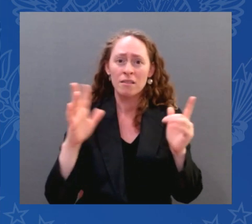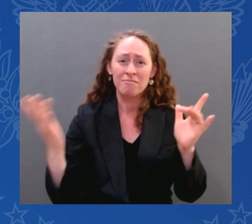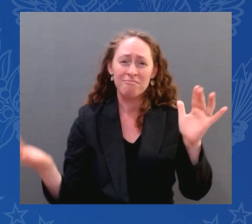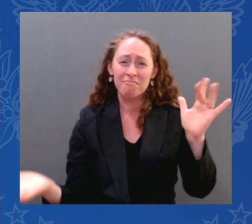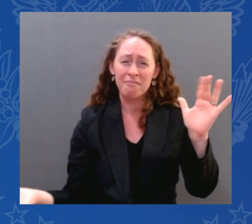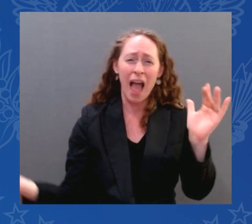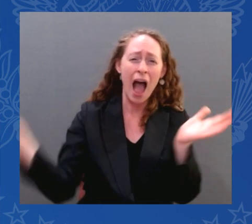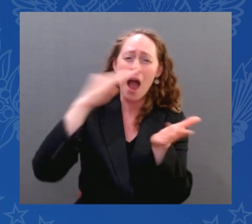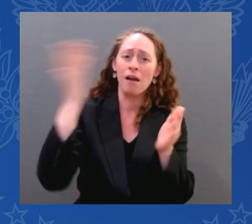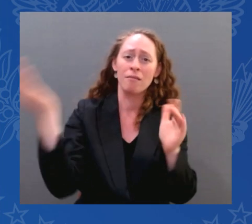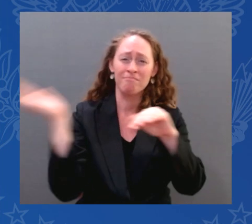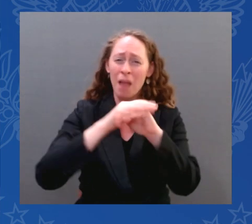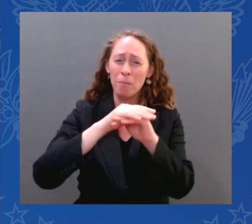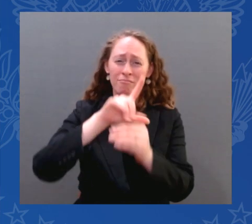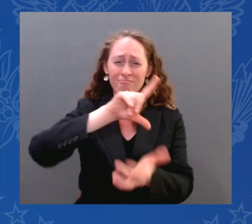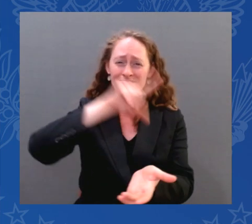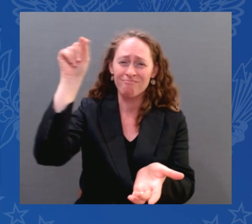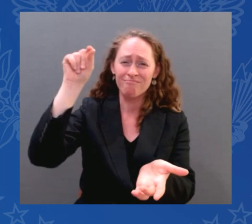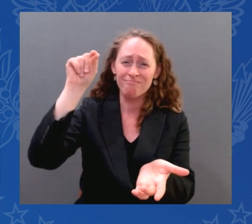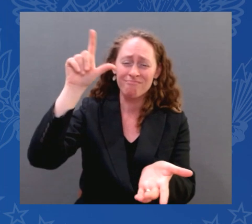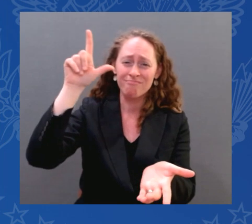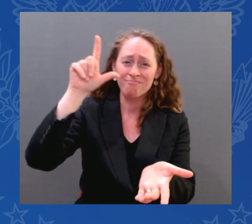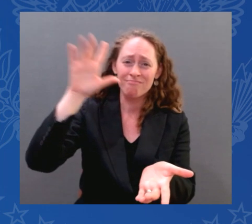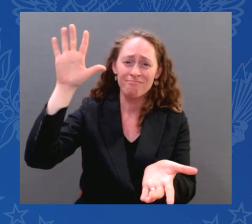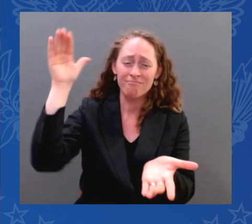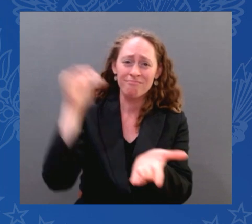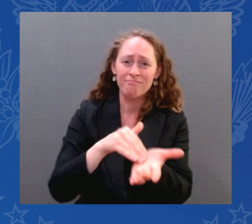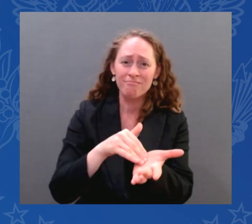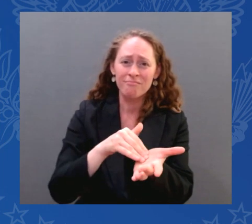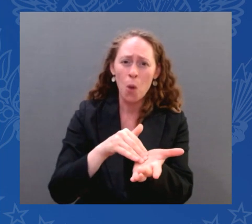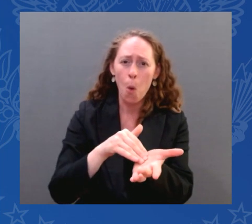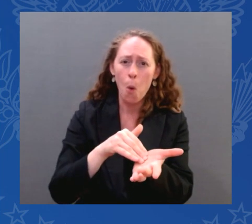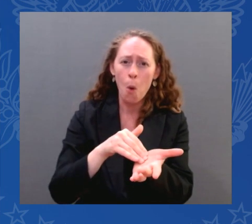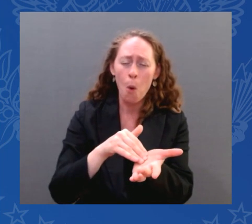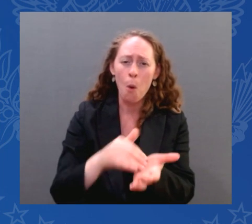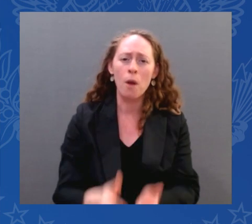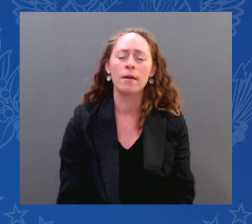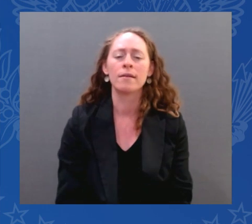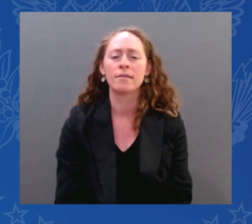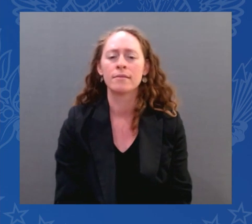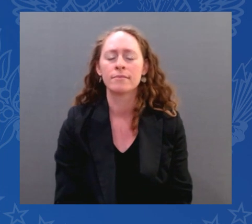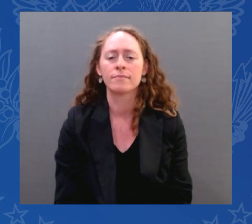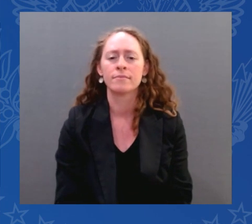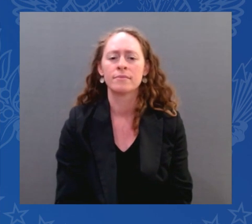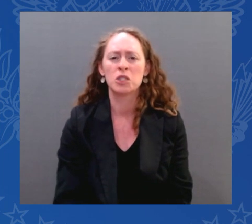it is having on farmers across the country. So many of whom on markets overseas sell their --